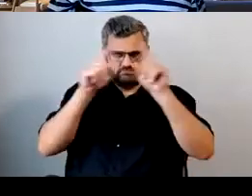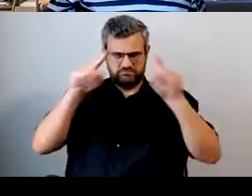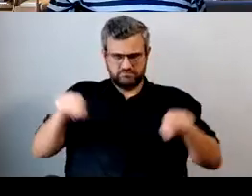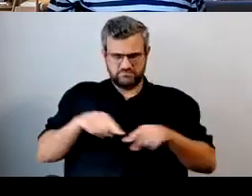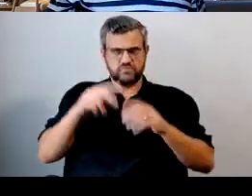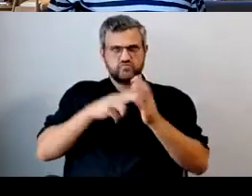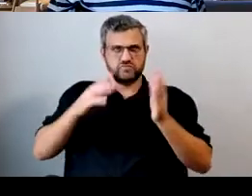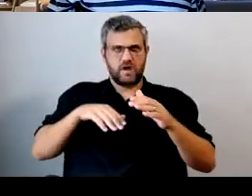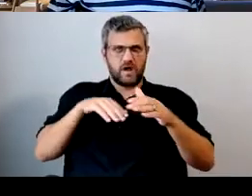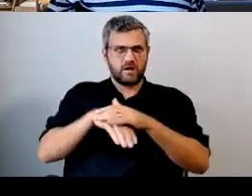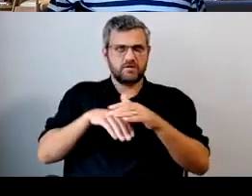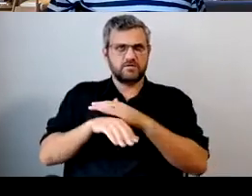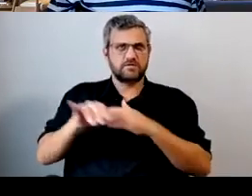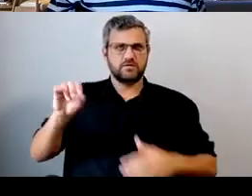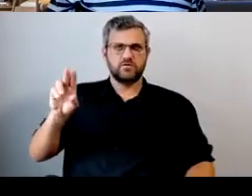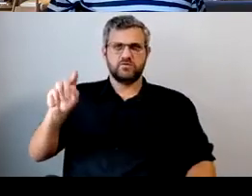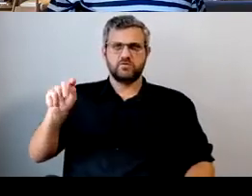And certainly YouTube has a lot of examples.